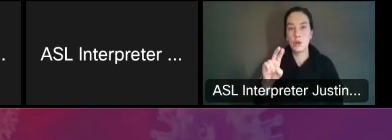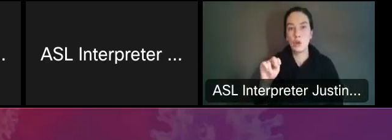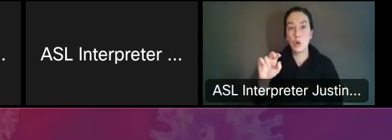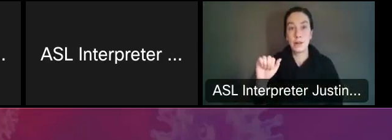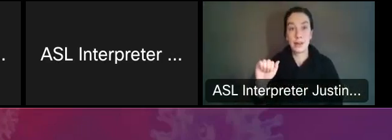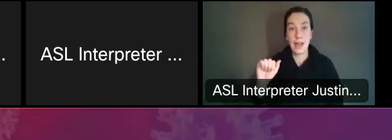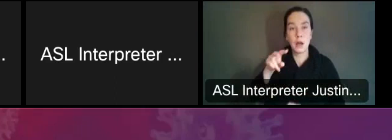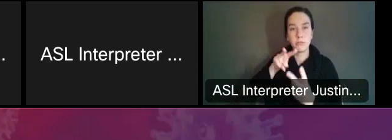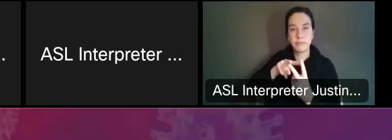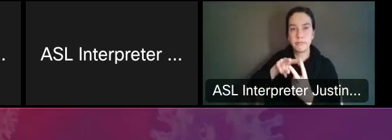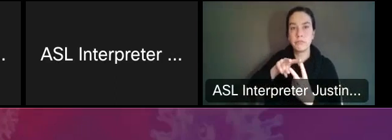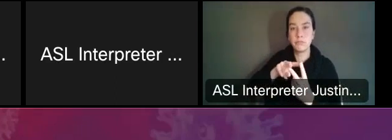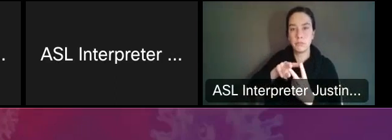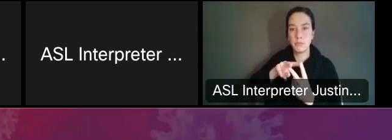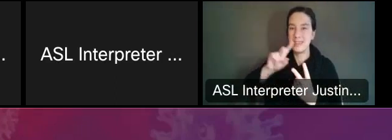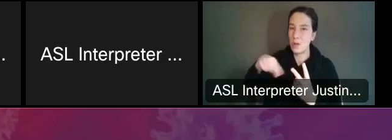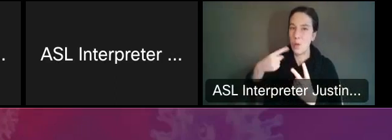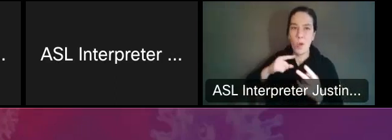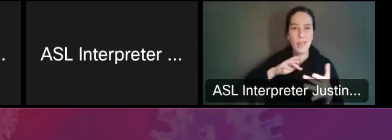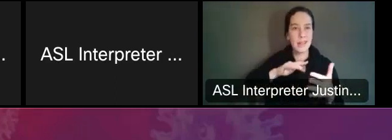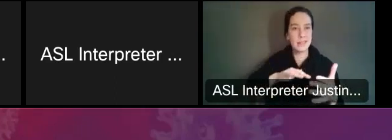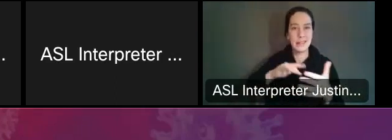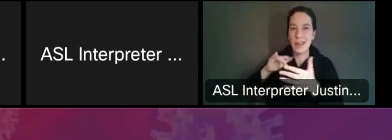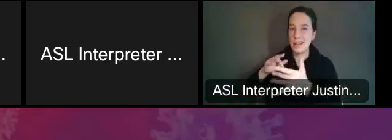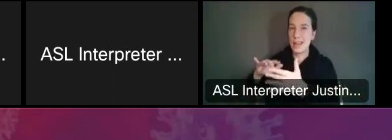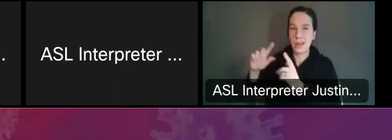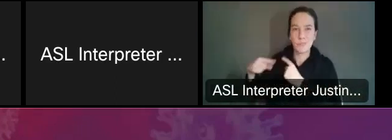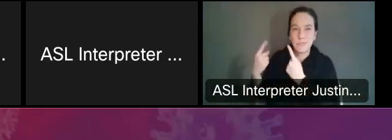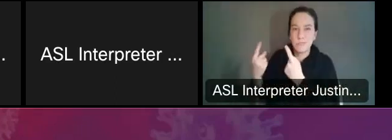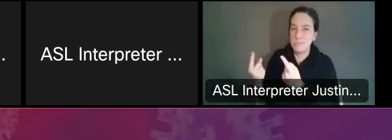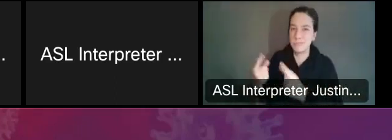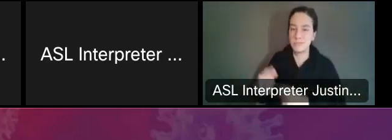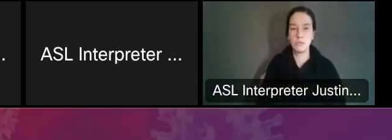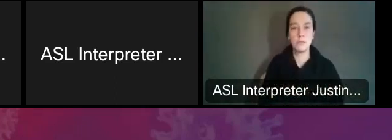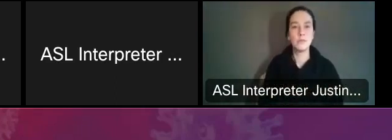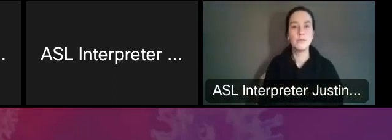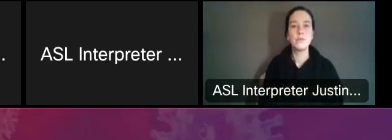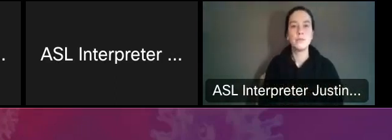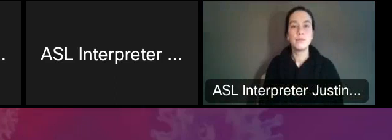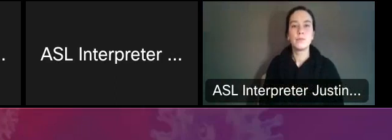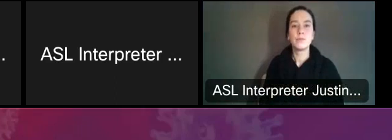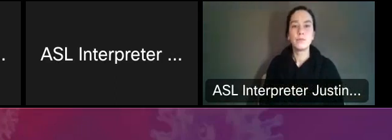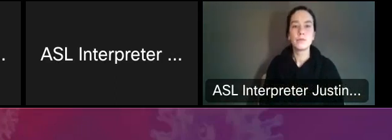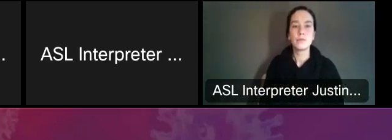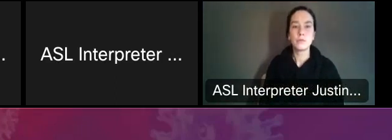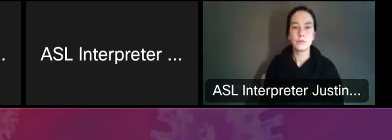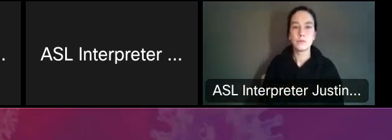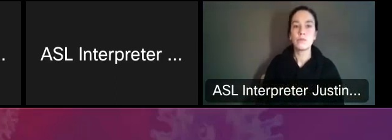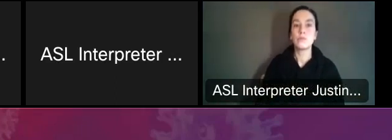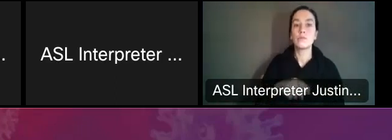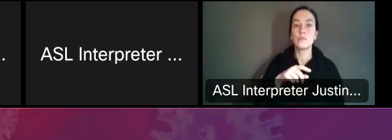By people age is 6 months and older novavax is authorized for people ages, 12 and older.